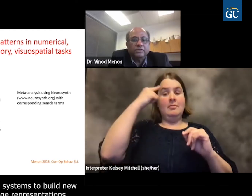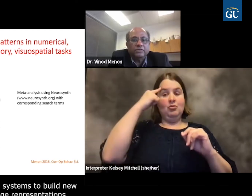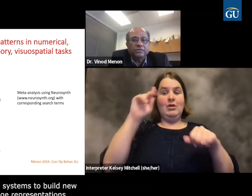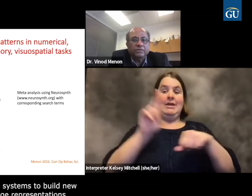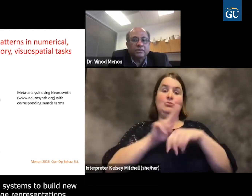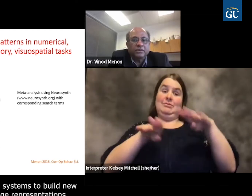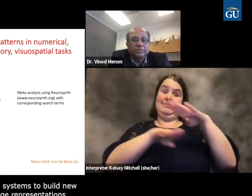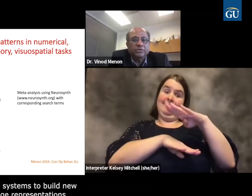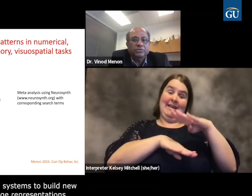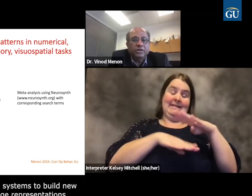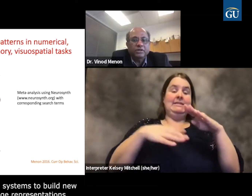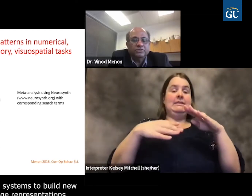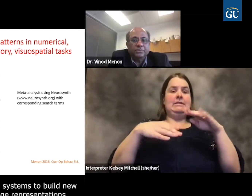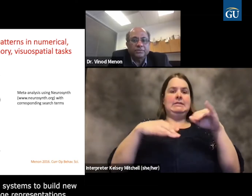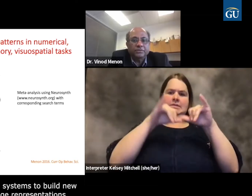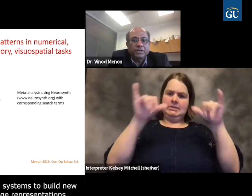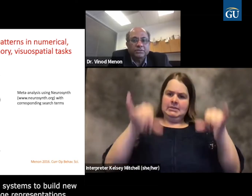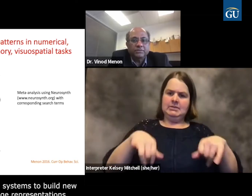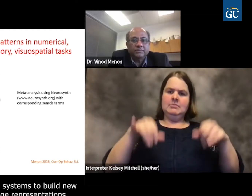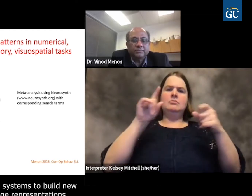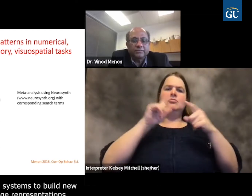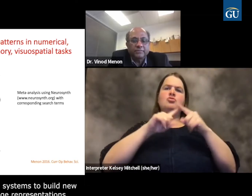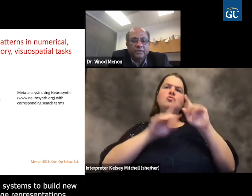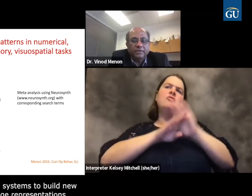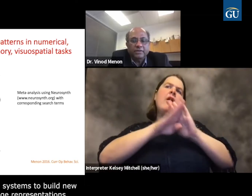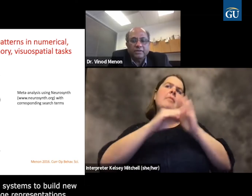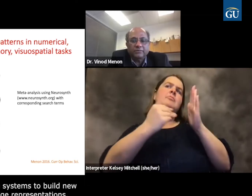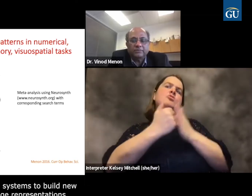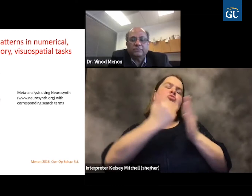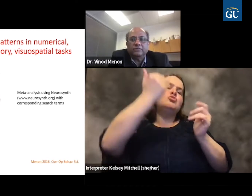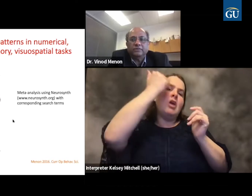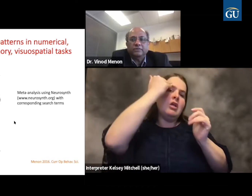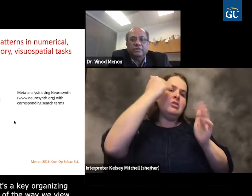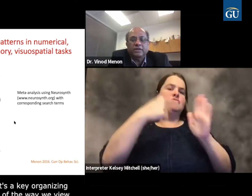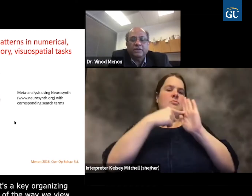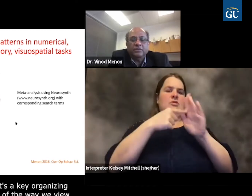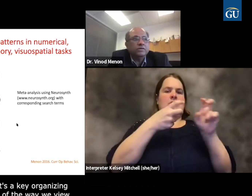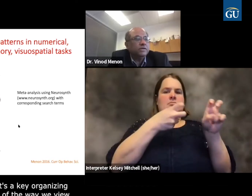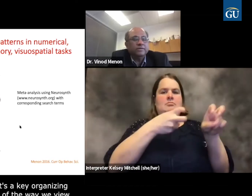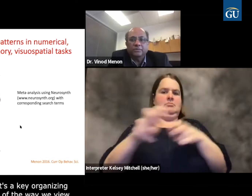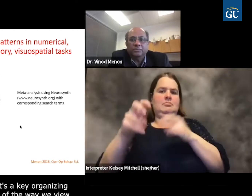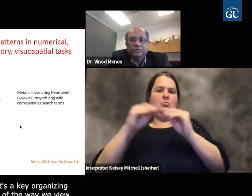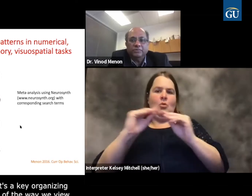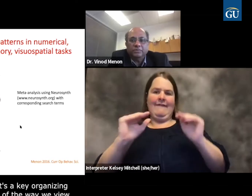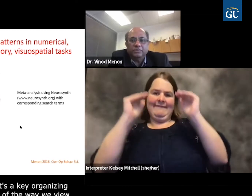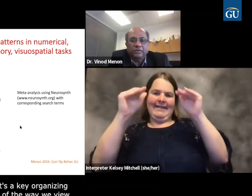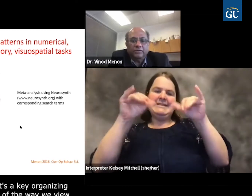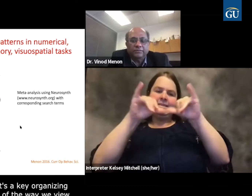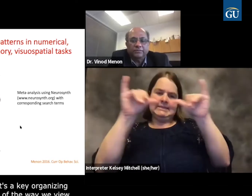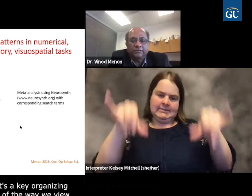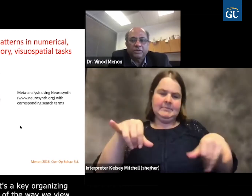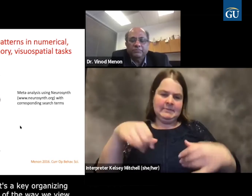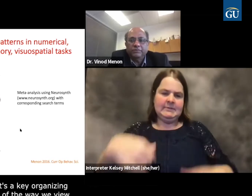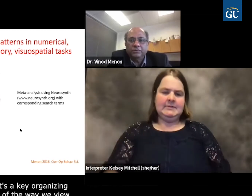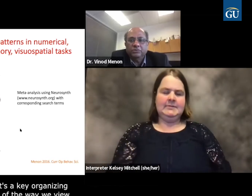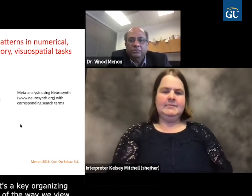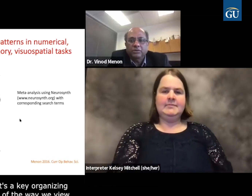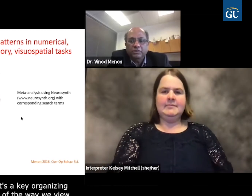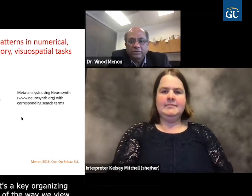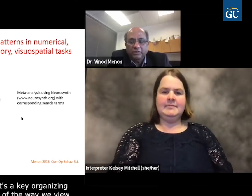systems to build new knowledge representations and that's